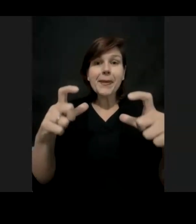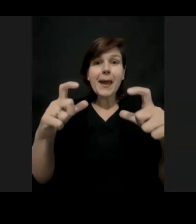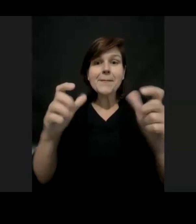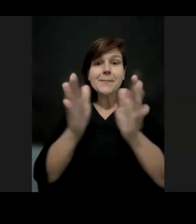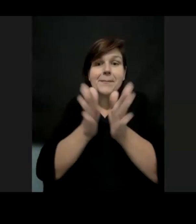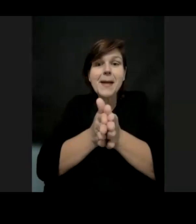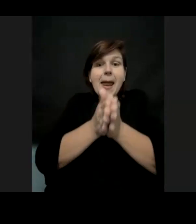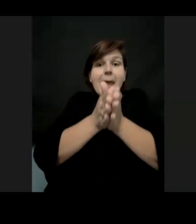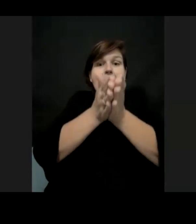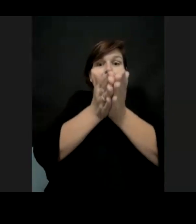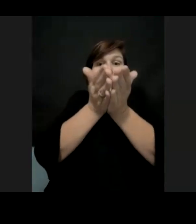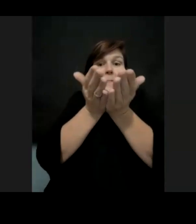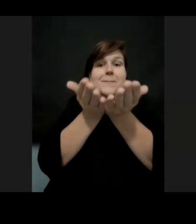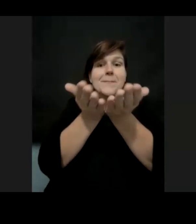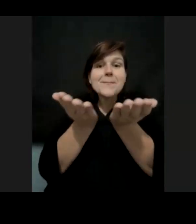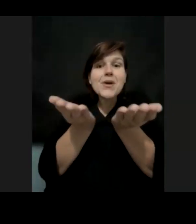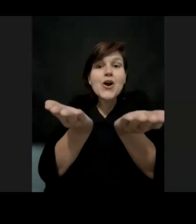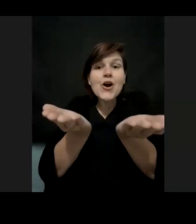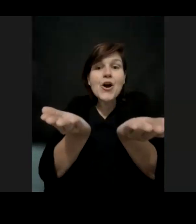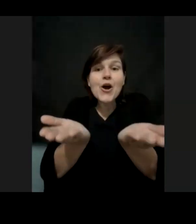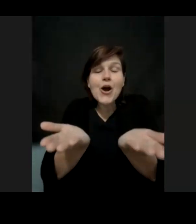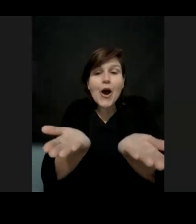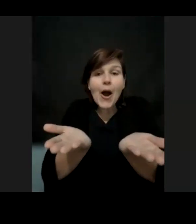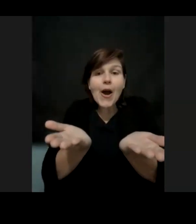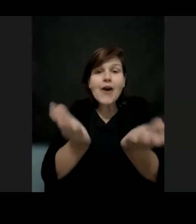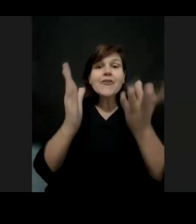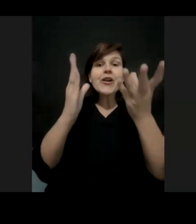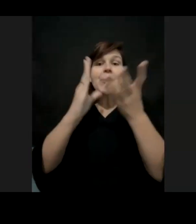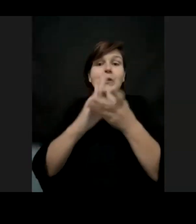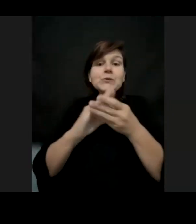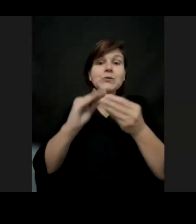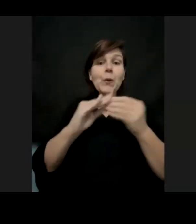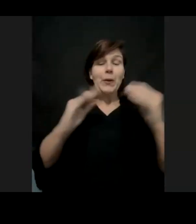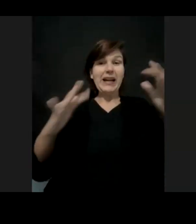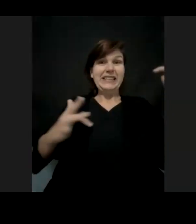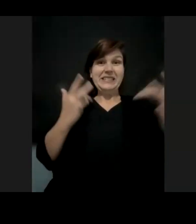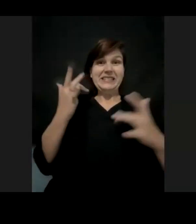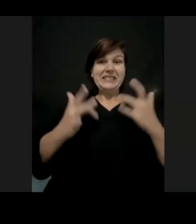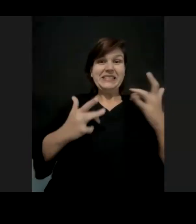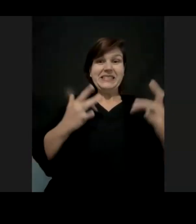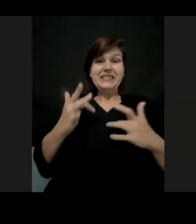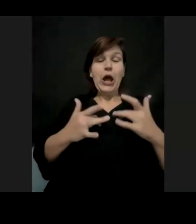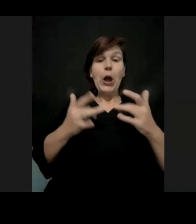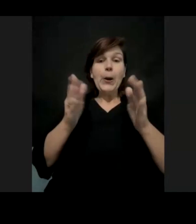so I can tell you the story! [gasp] So exciting! Boom, boom, boom. Go, go, go.